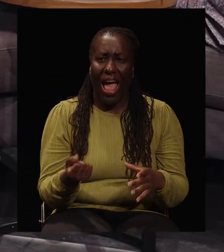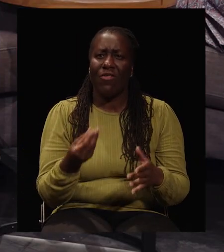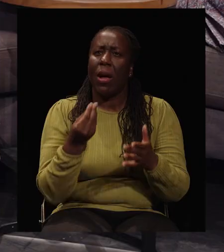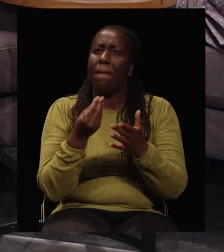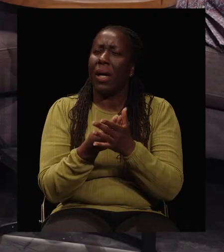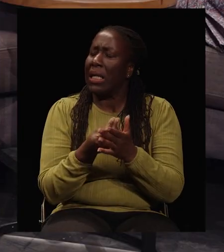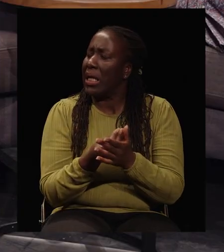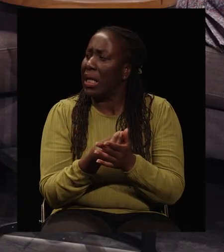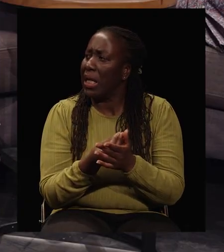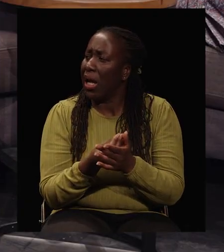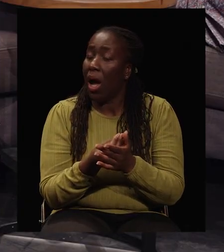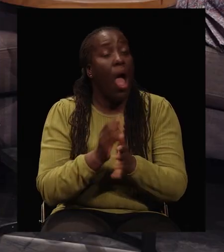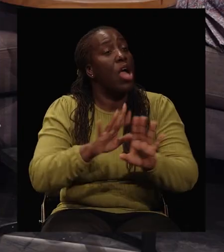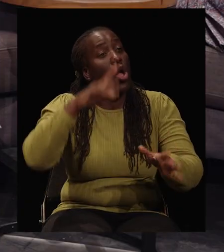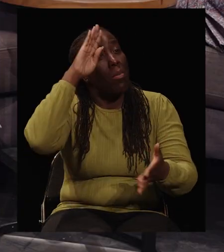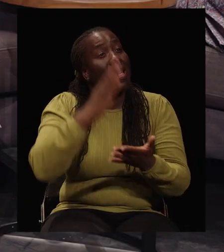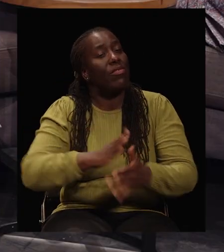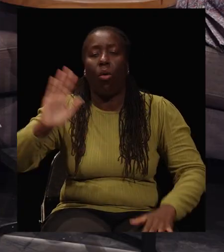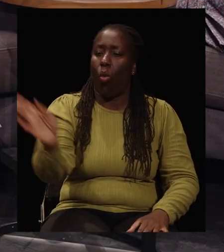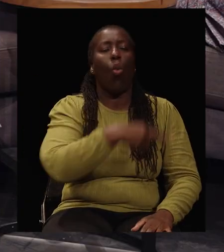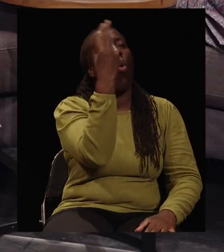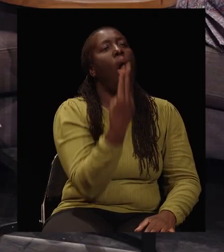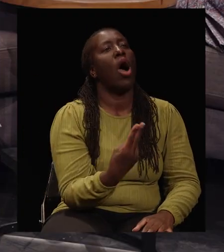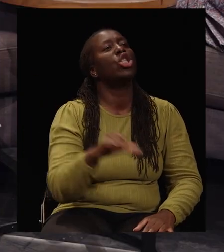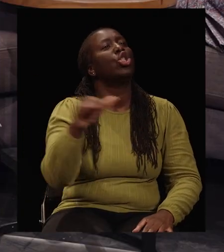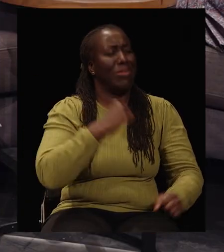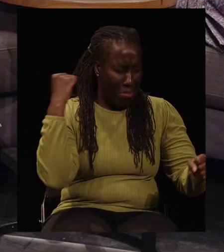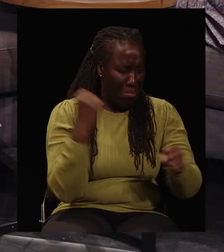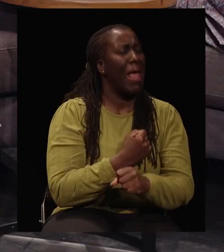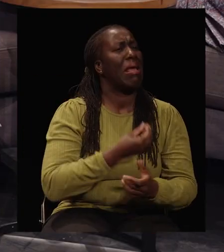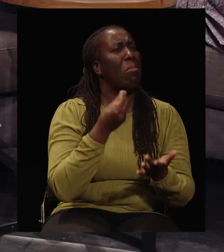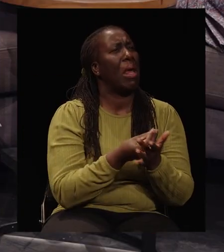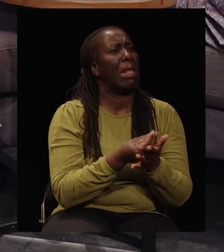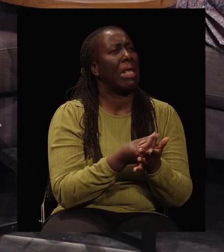I don't believe that all art should make money. I think sometimes you just need space